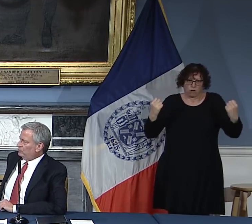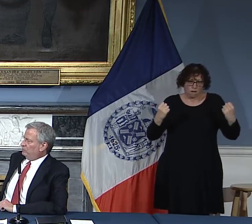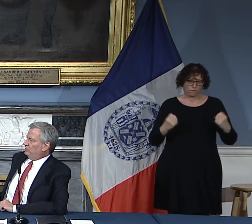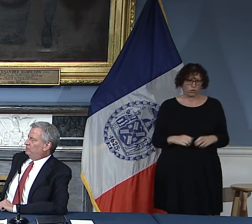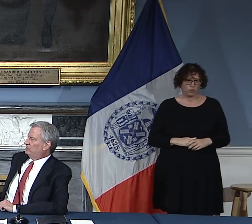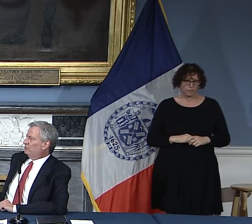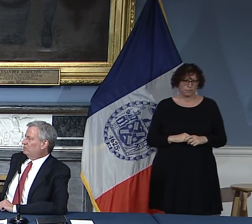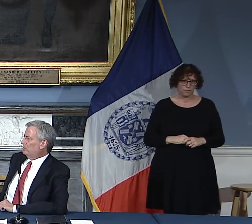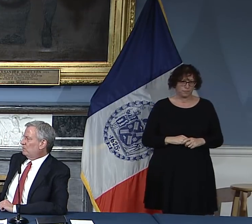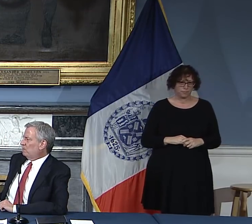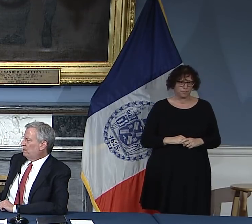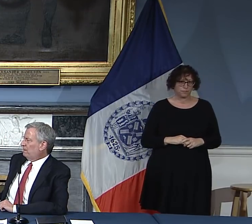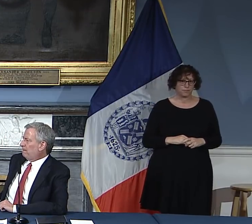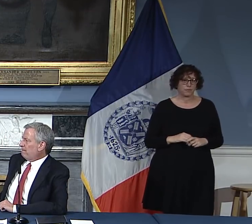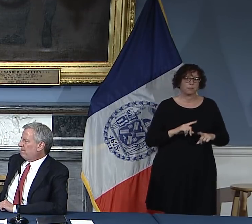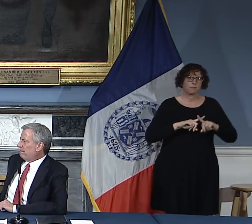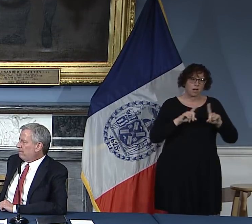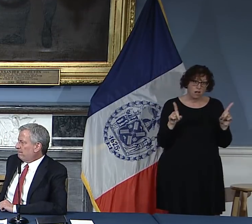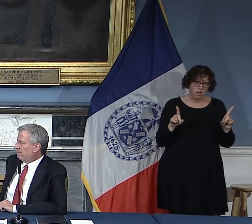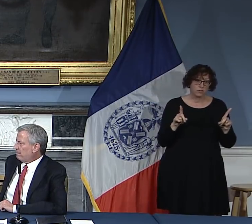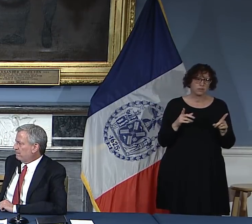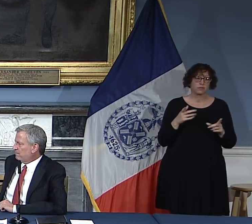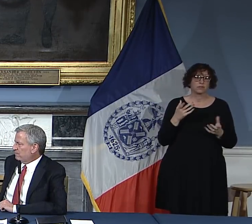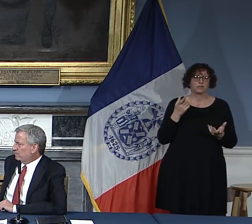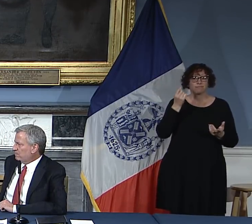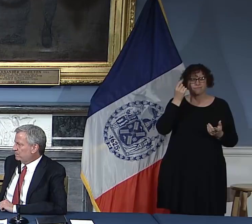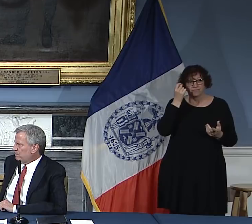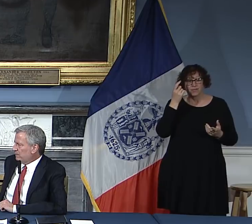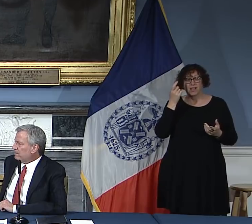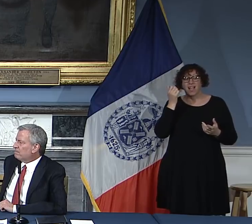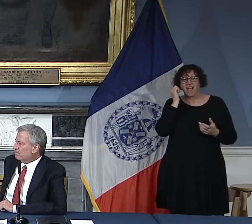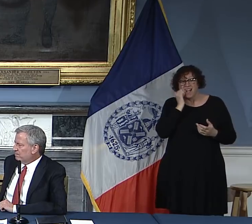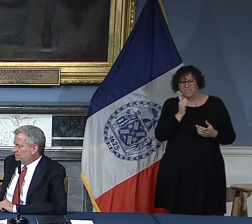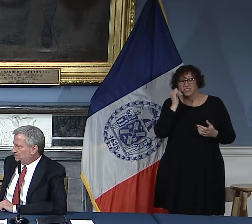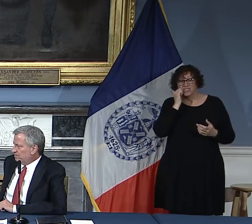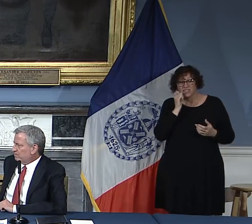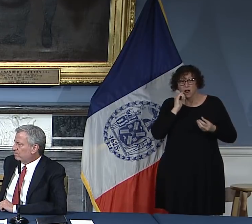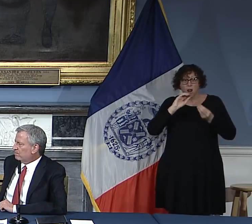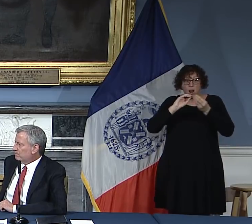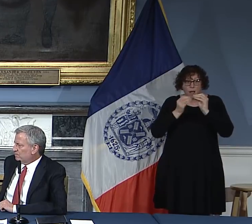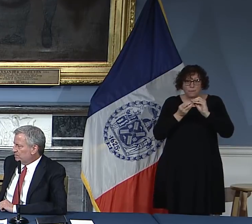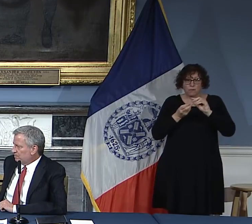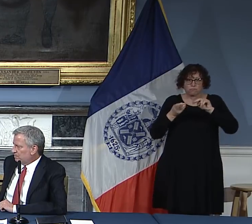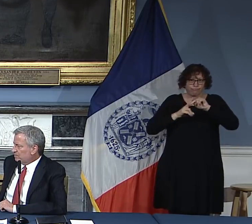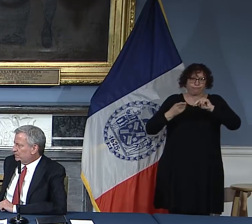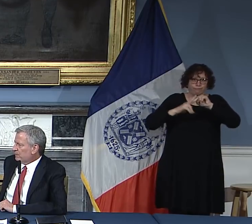LONGER. THE REALITY IS THAT WHEN AON DAILY BASIS WE